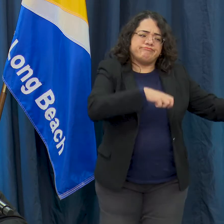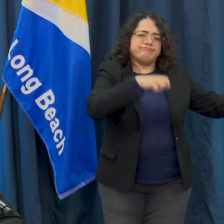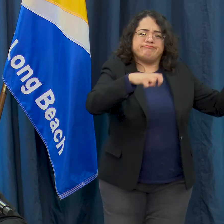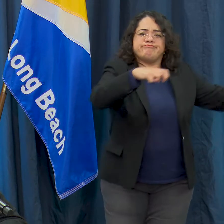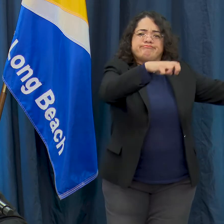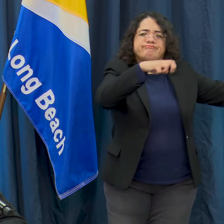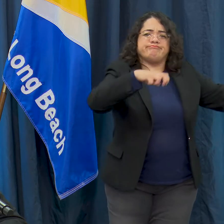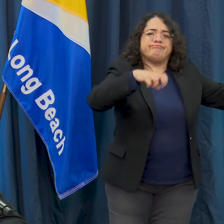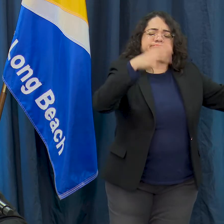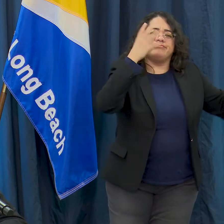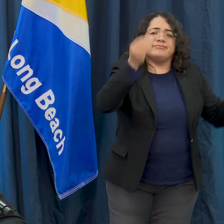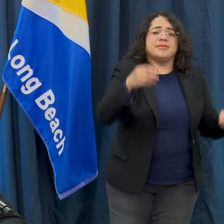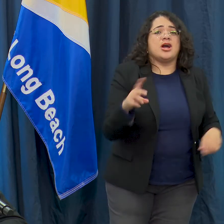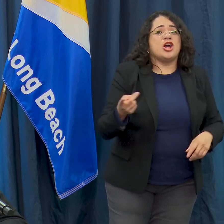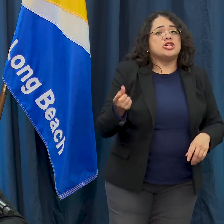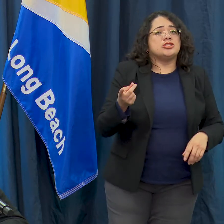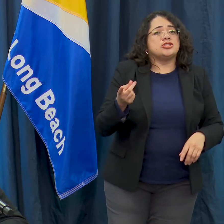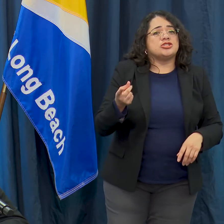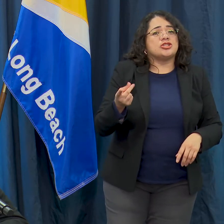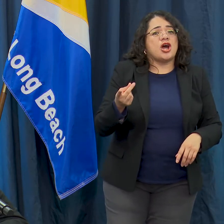what about dog parks these are some of those other questions that we're getting.